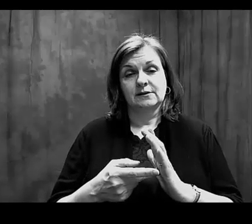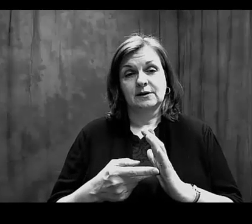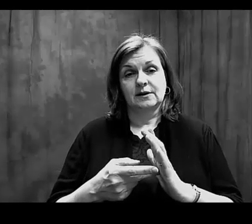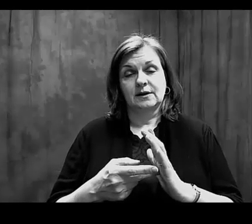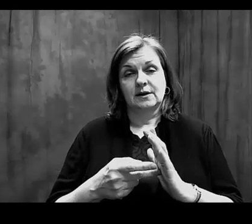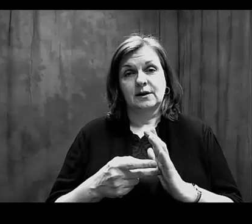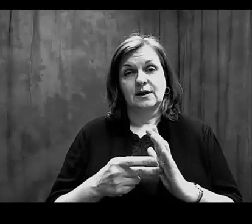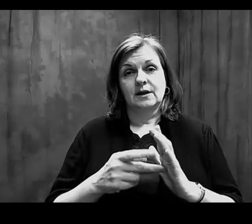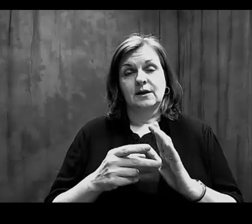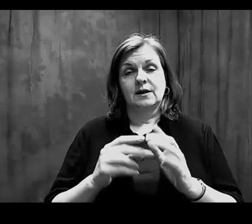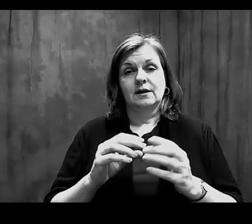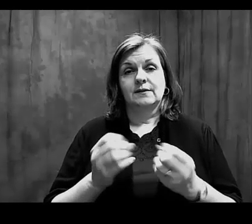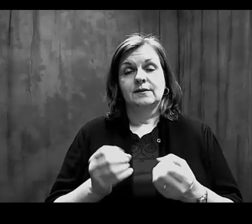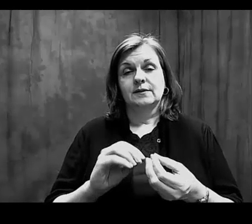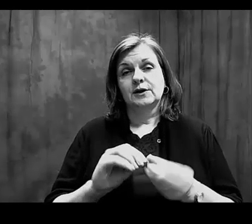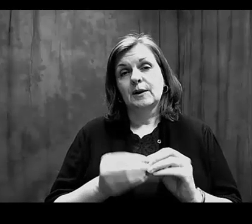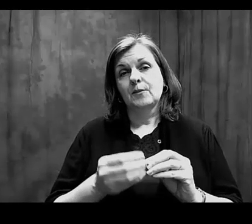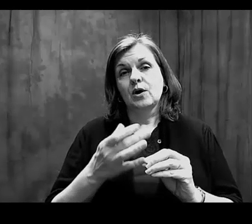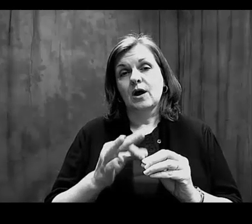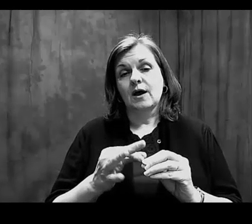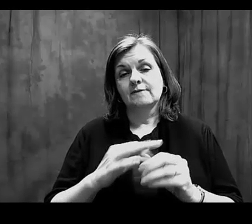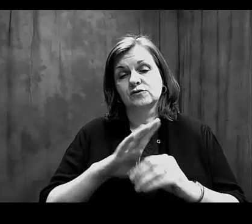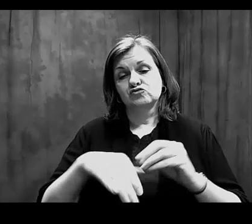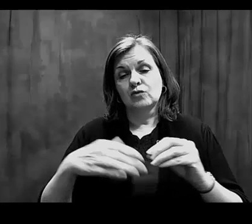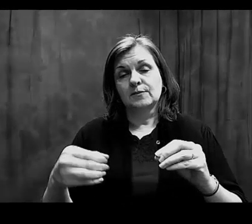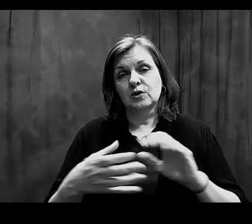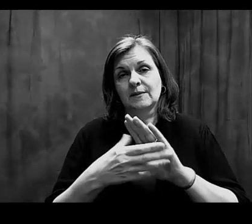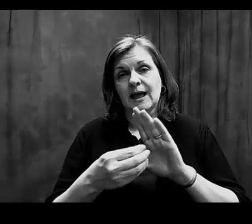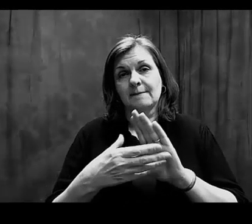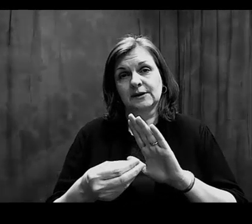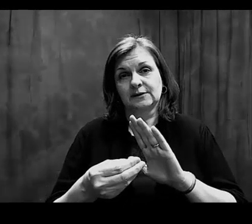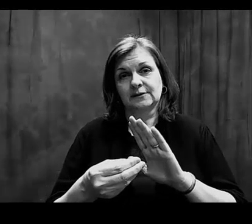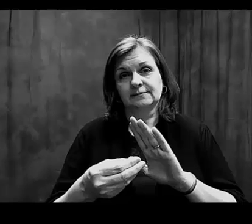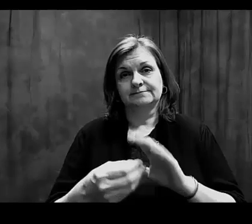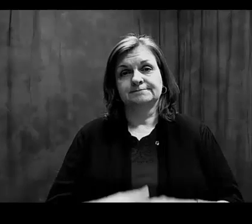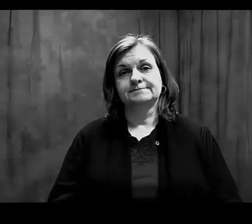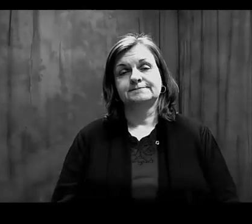copy number